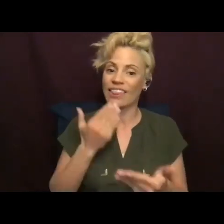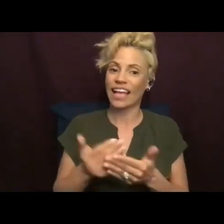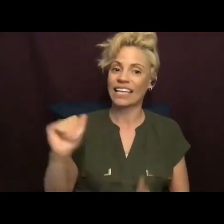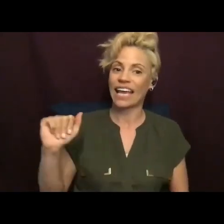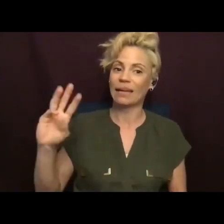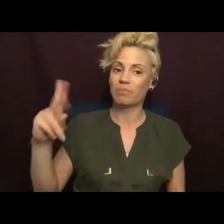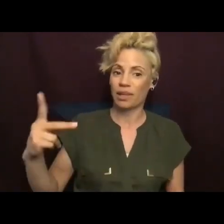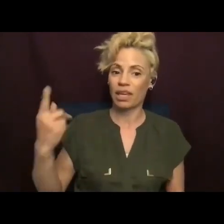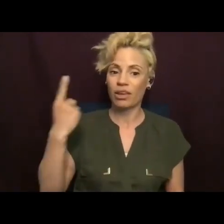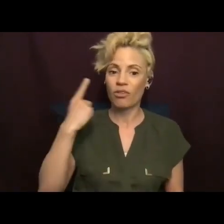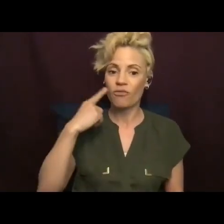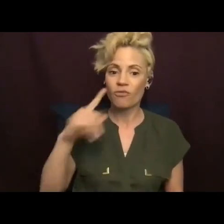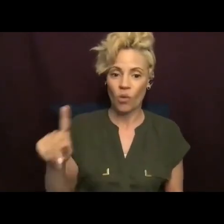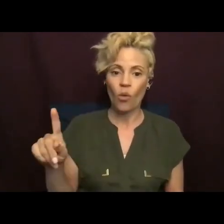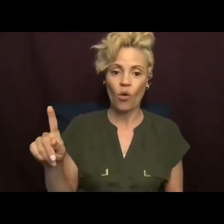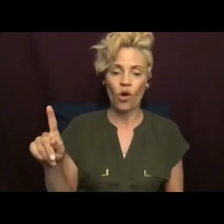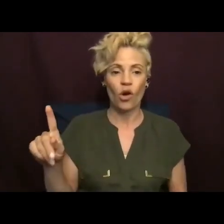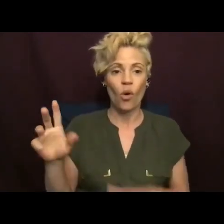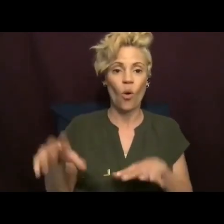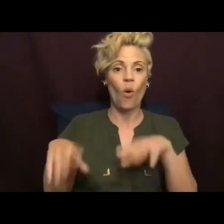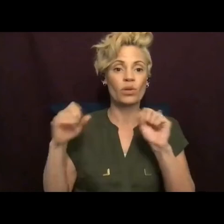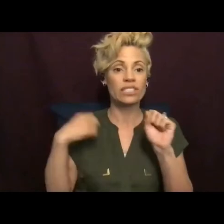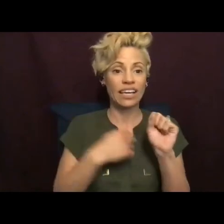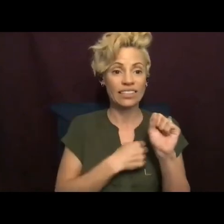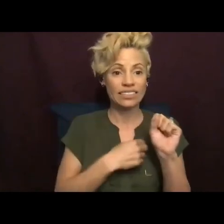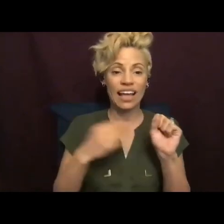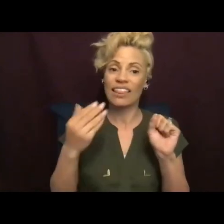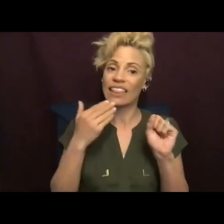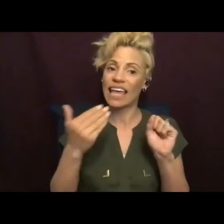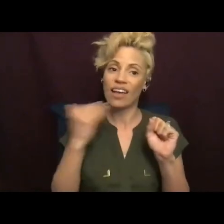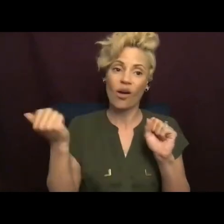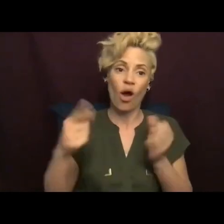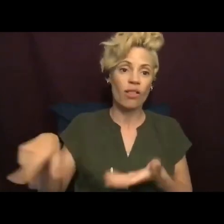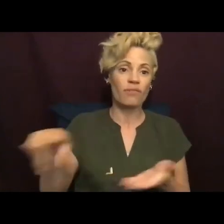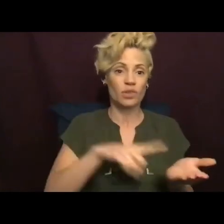and thank you all to joining us in the audience and stay on a little bit,